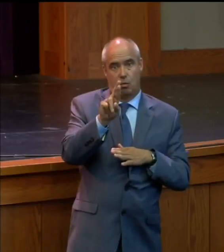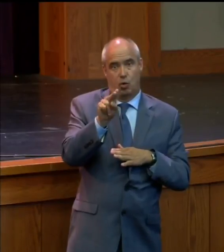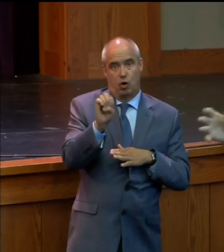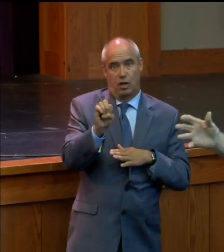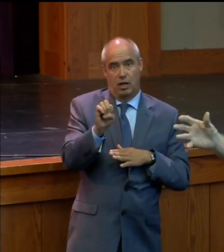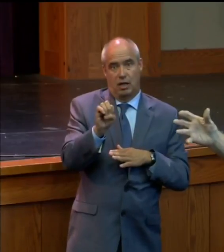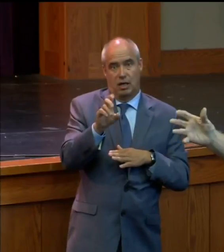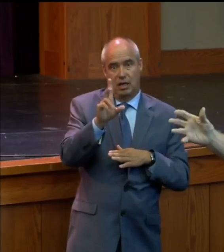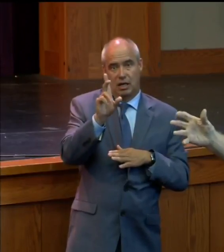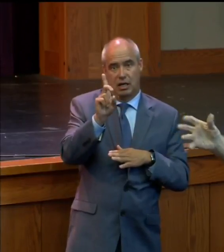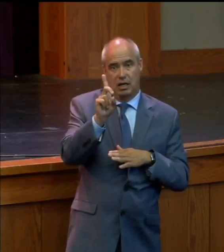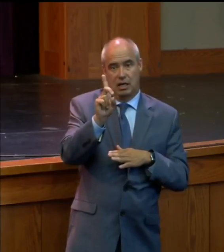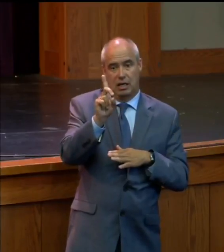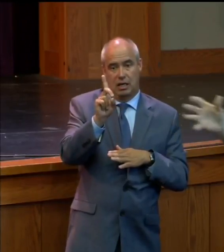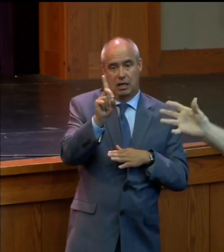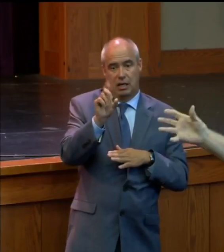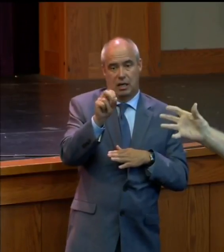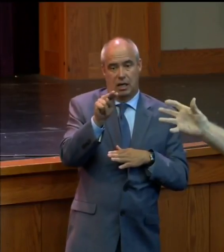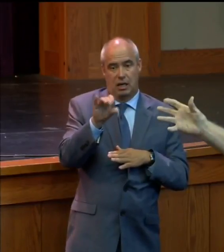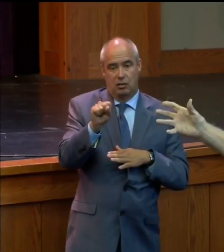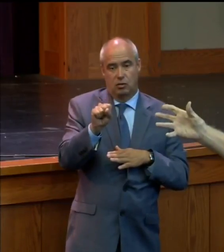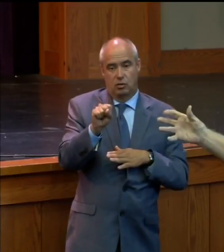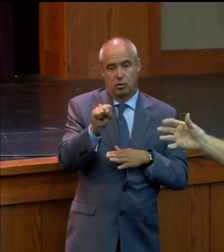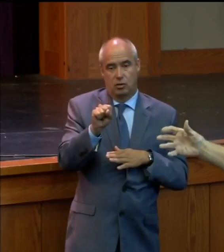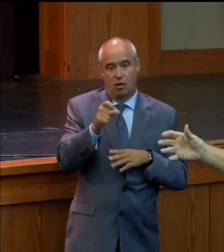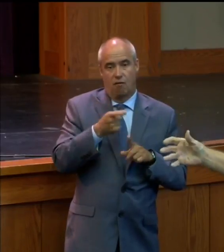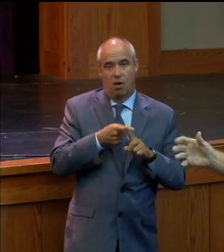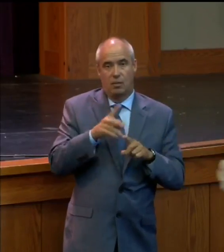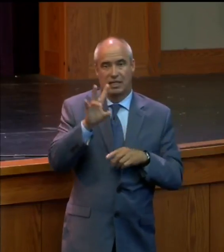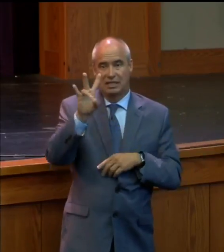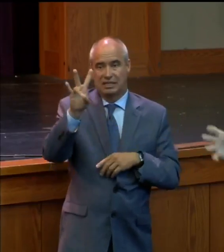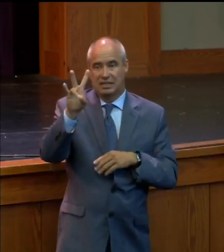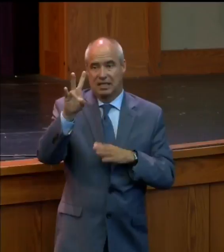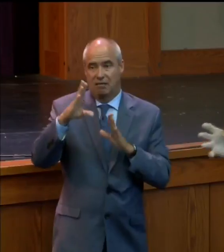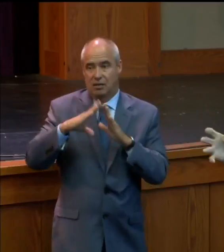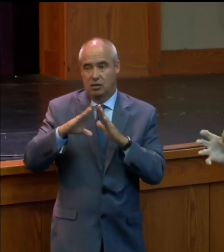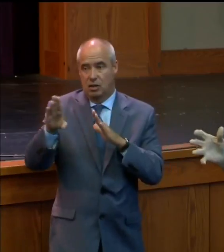LIKE ONE IN SEVEN CITIES AND ACROSS THE COUNTRY HAVE PROBLEMS